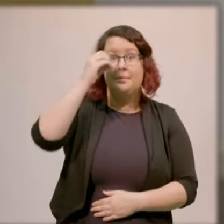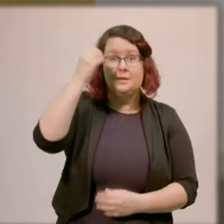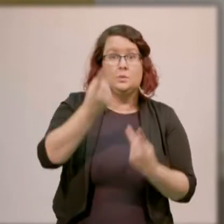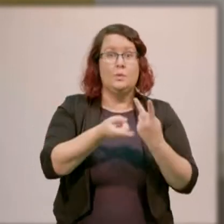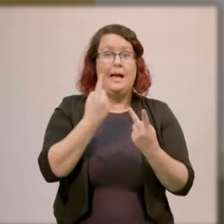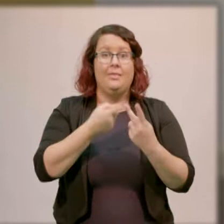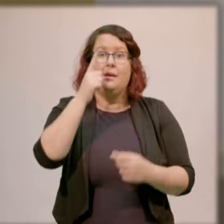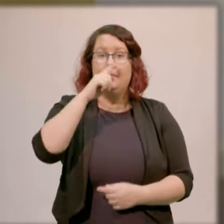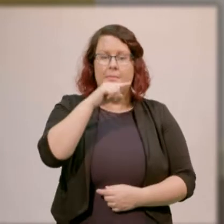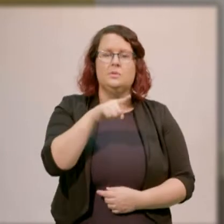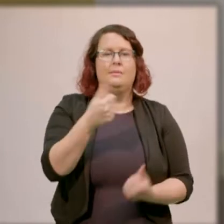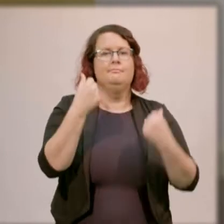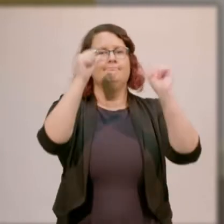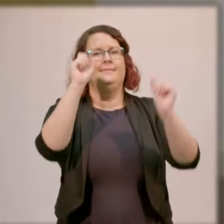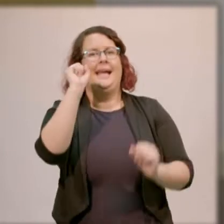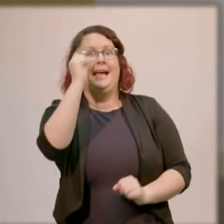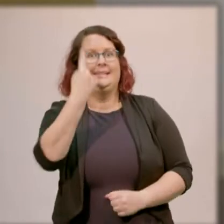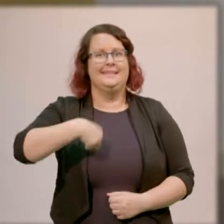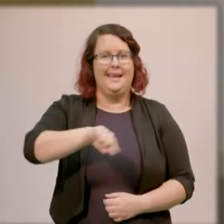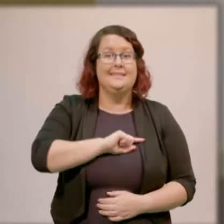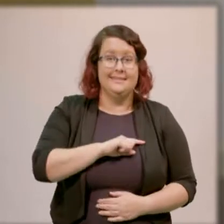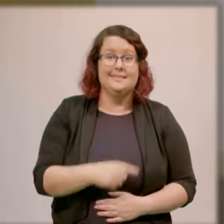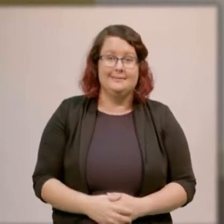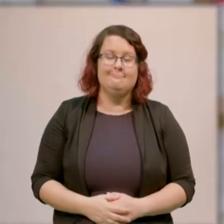so they understand why we think the way we do.